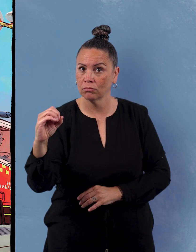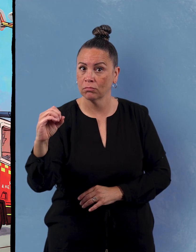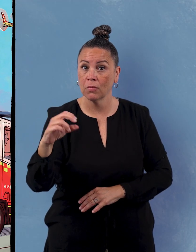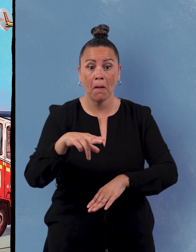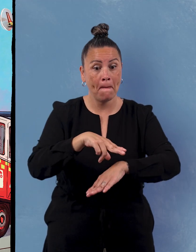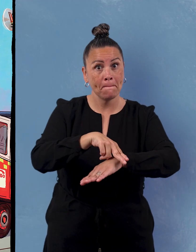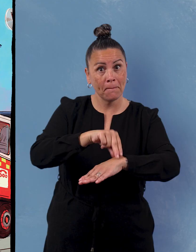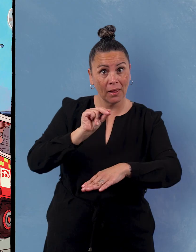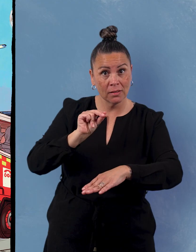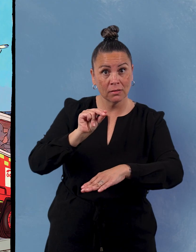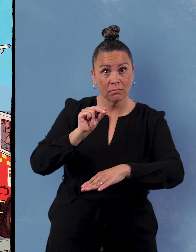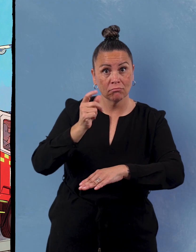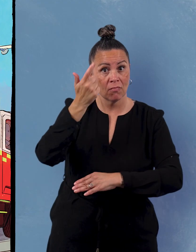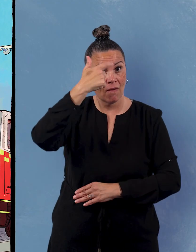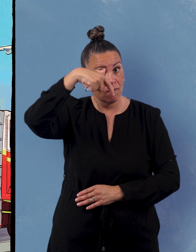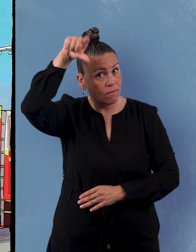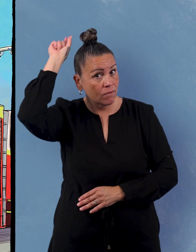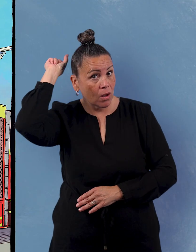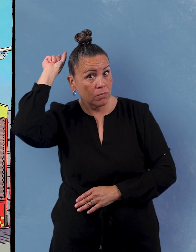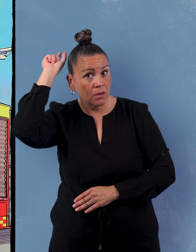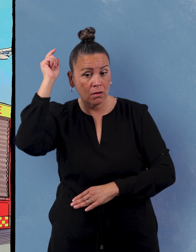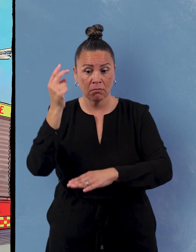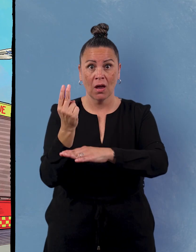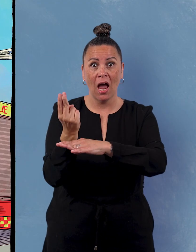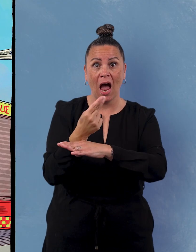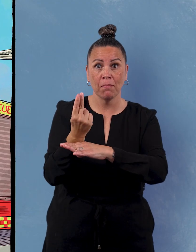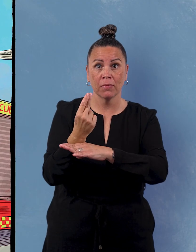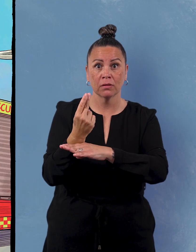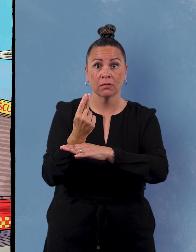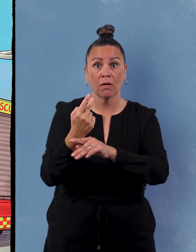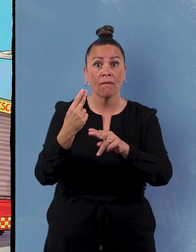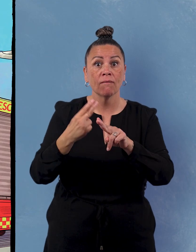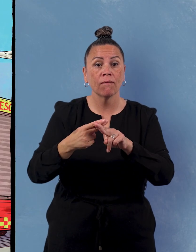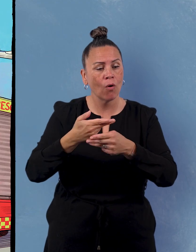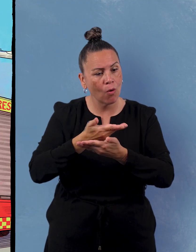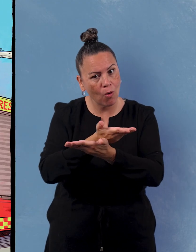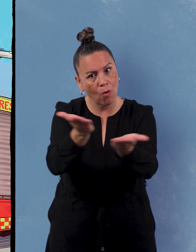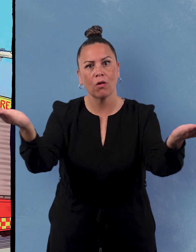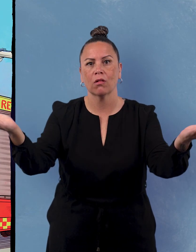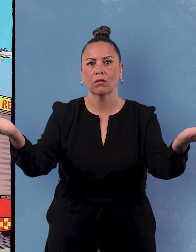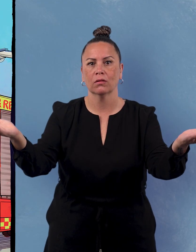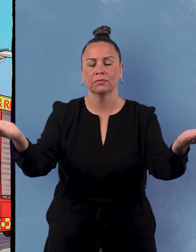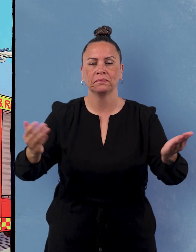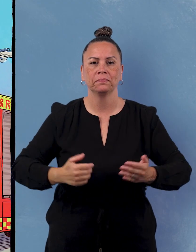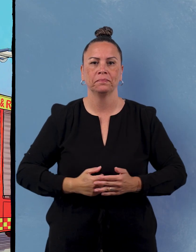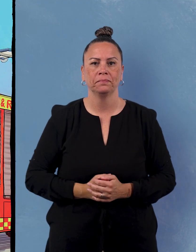police, fire, ambulance. The number for them all!